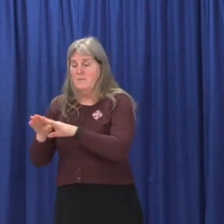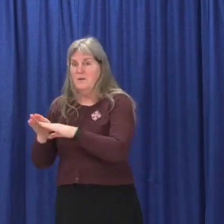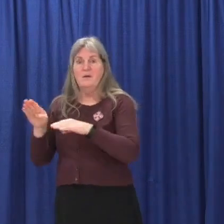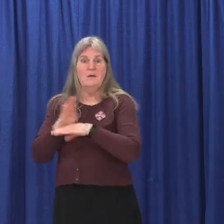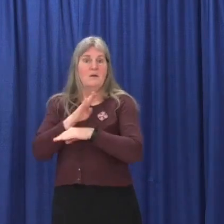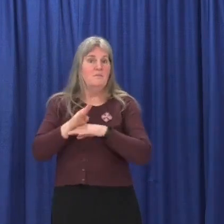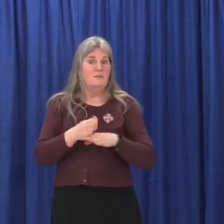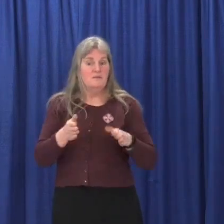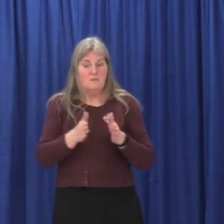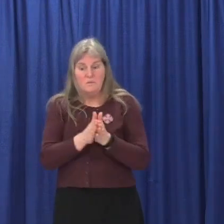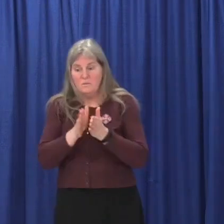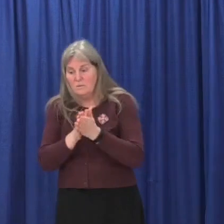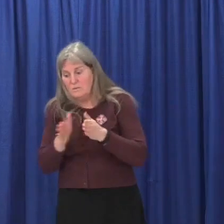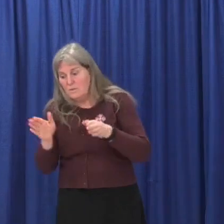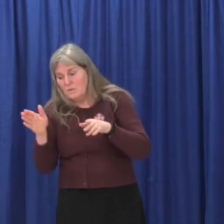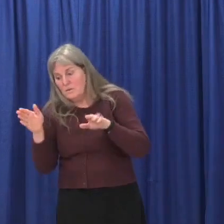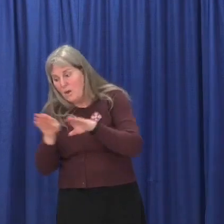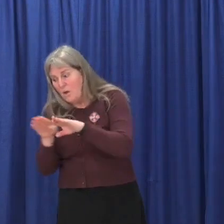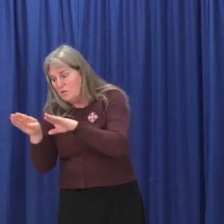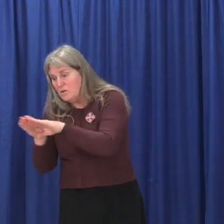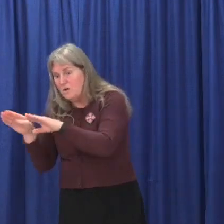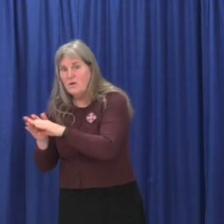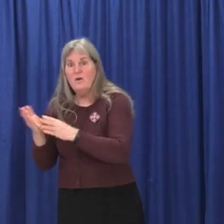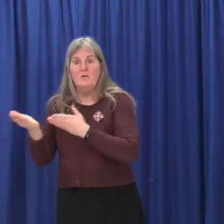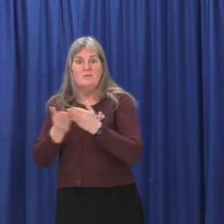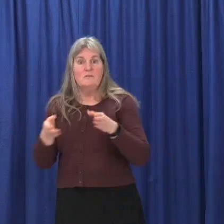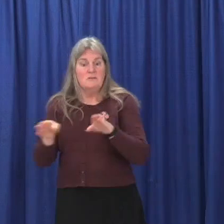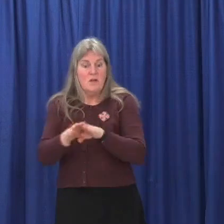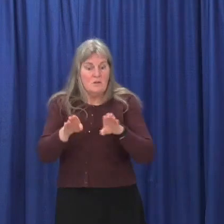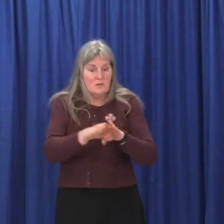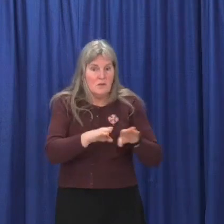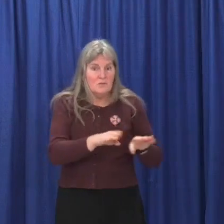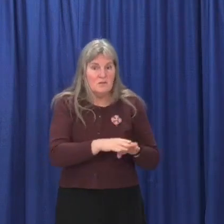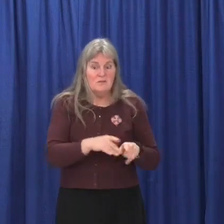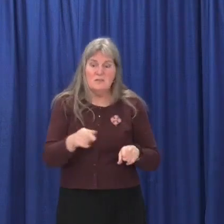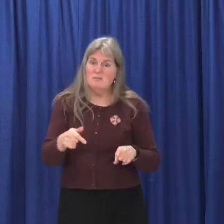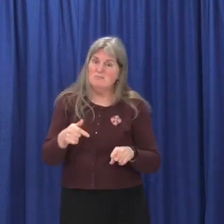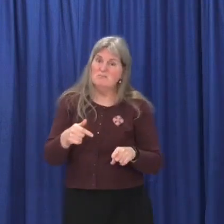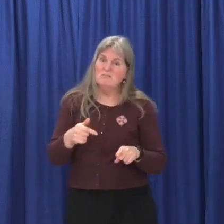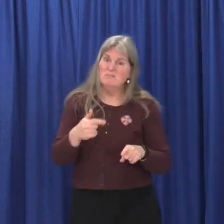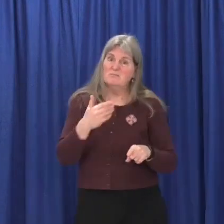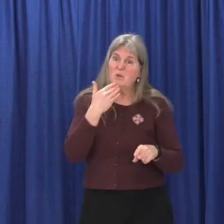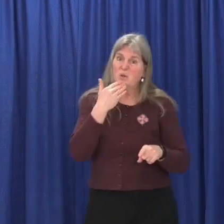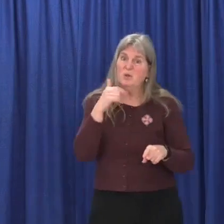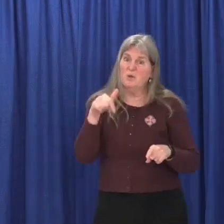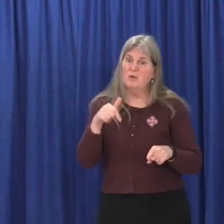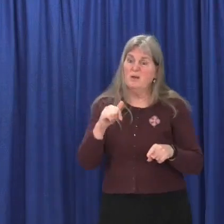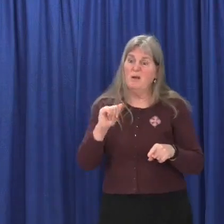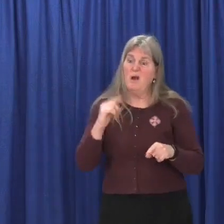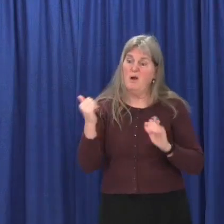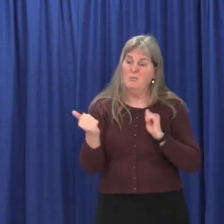shutdowns of services-- we've fared very well, because of our approach. And so we'll maintain our